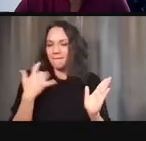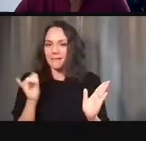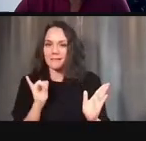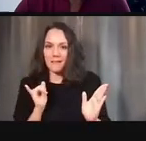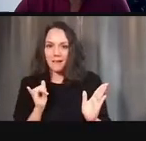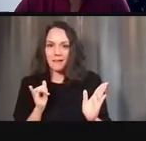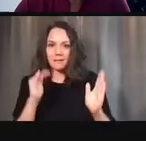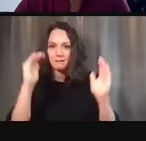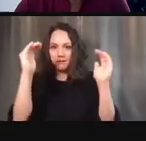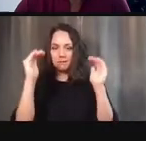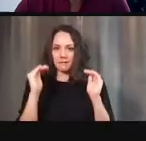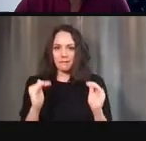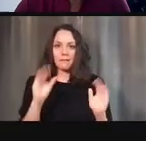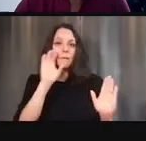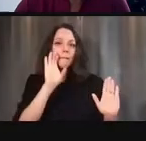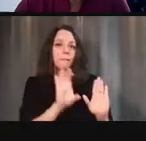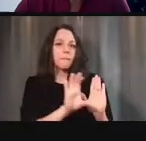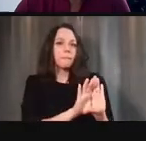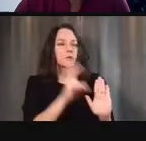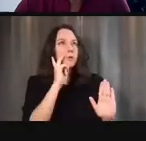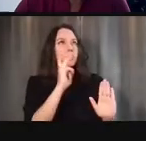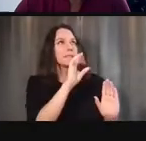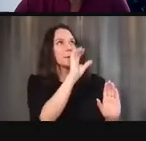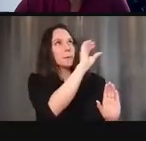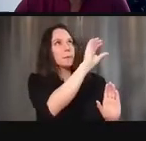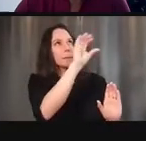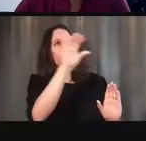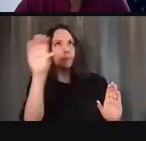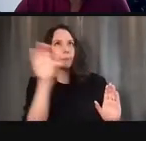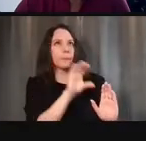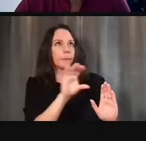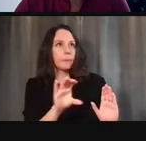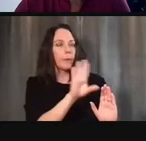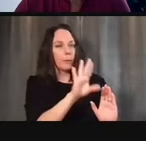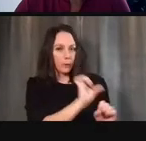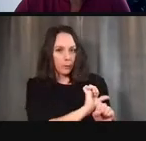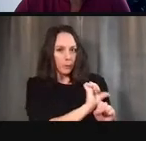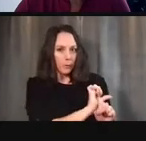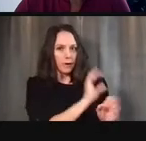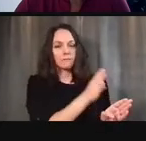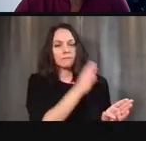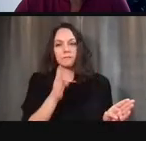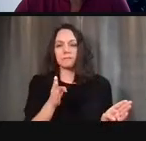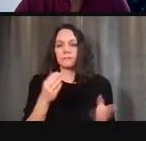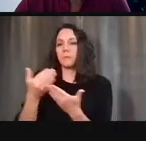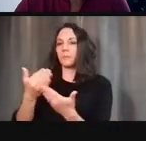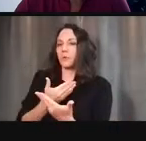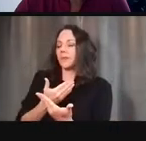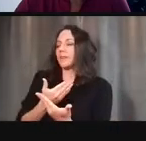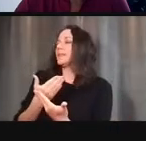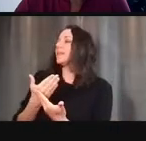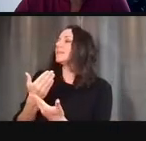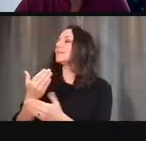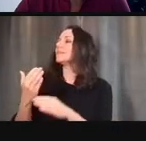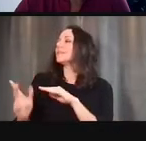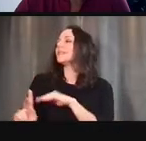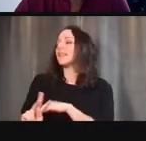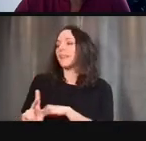Next to the photo are the words Pre K healing verse. And so I was really excited to get this